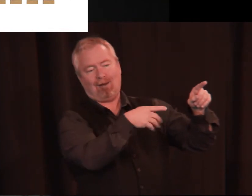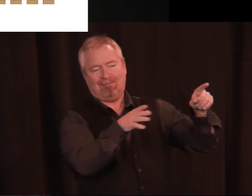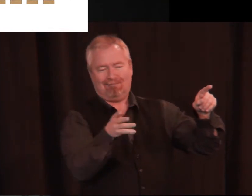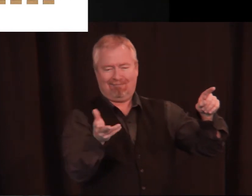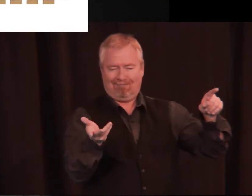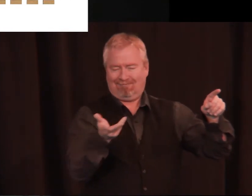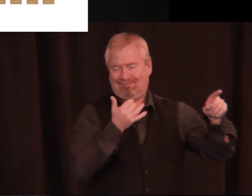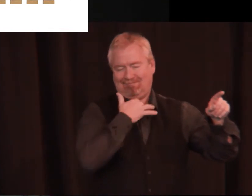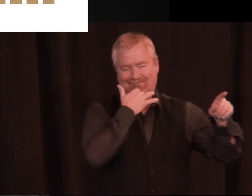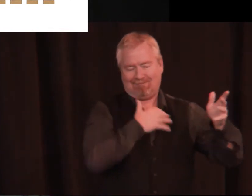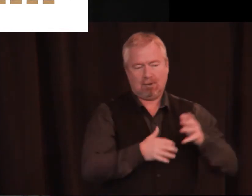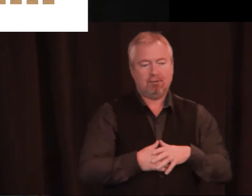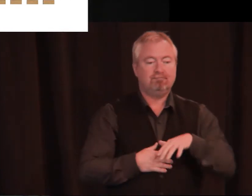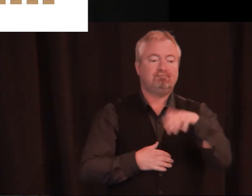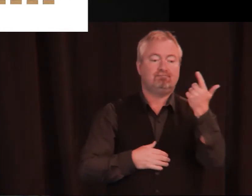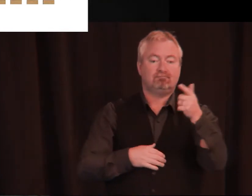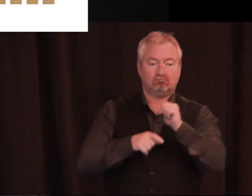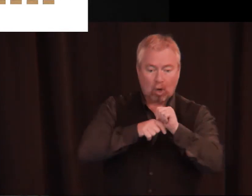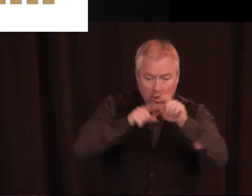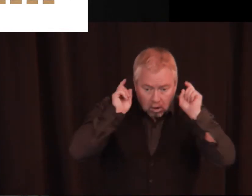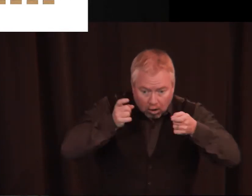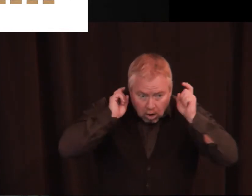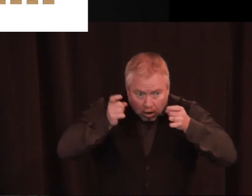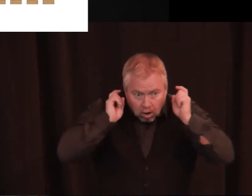probably isn't the most effective way to address this.